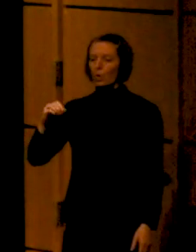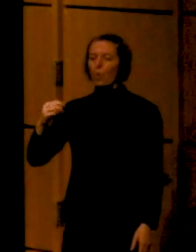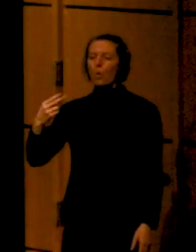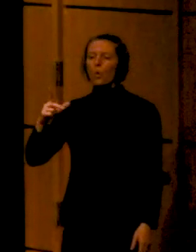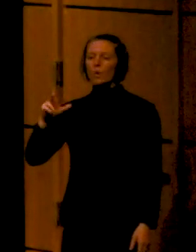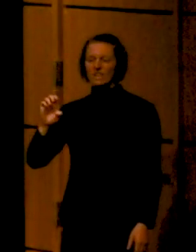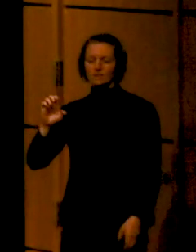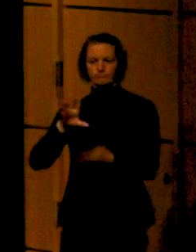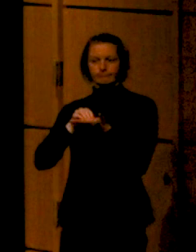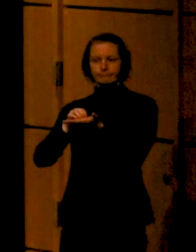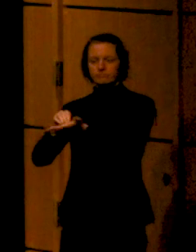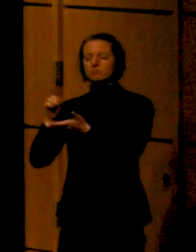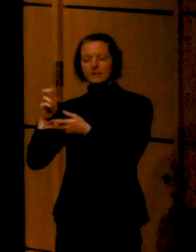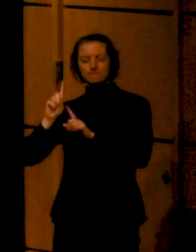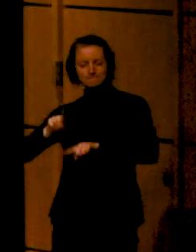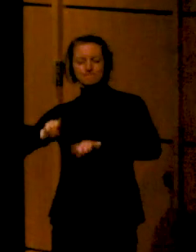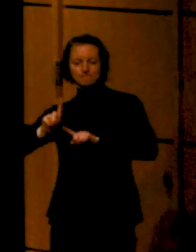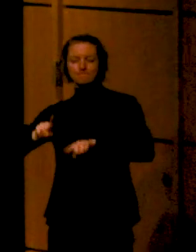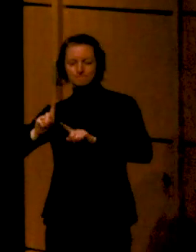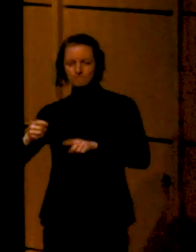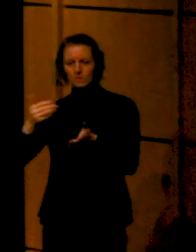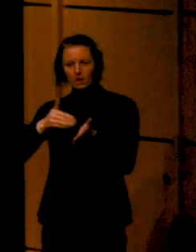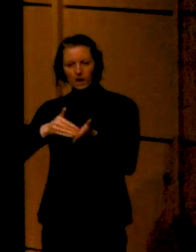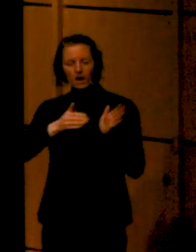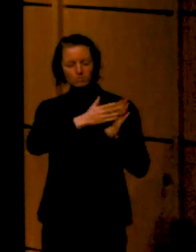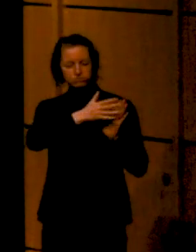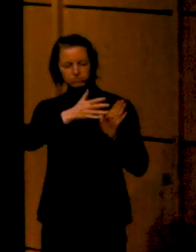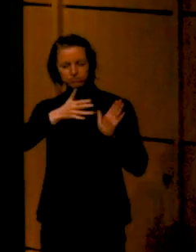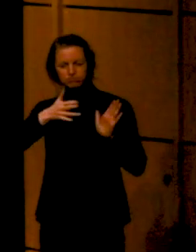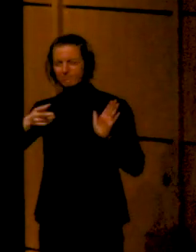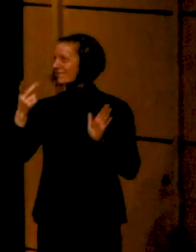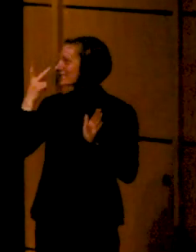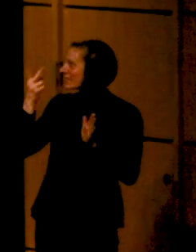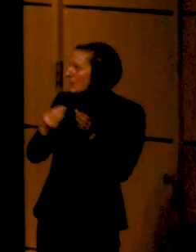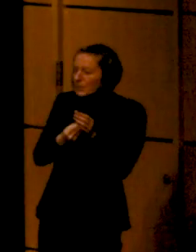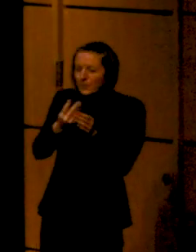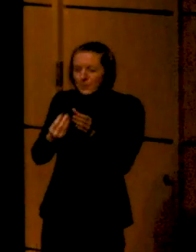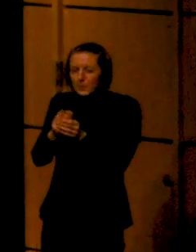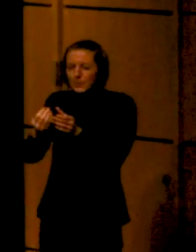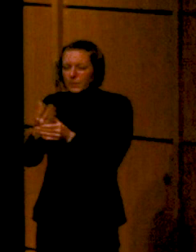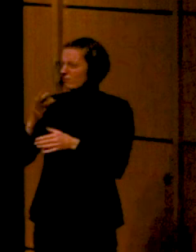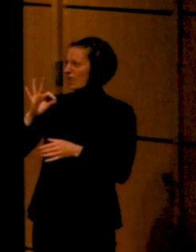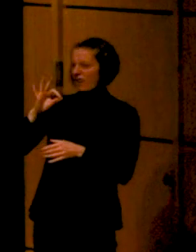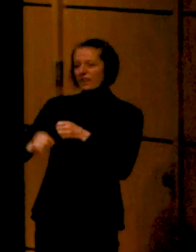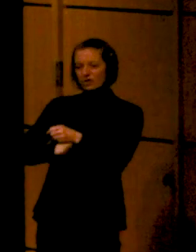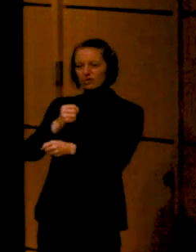And in this diptych shows the regrowth that occurred over nine years since he was last